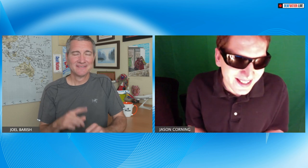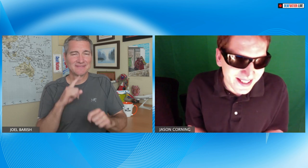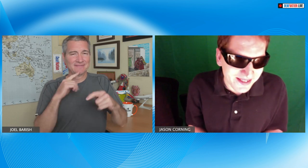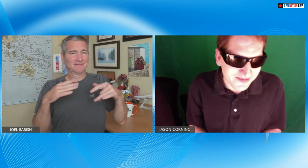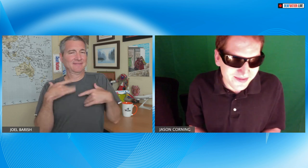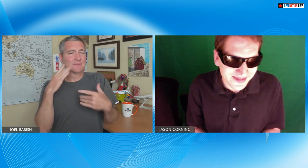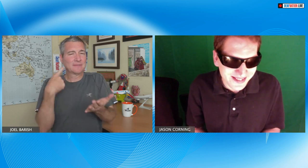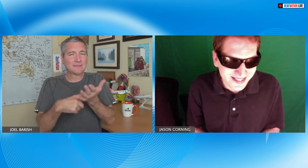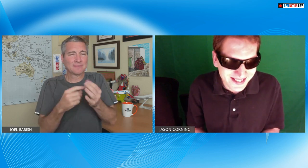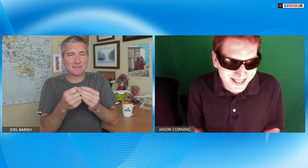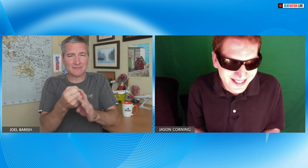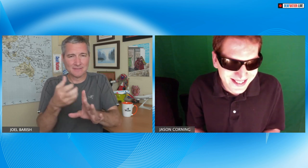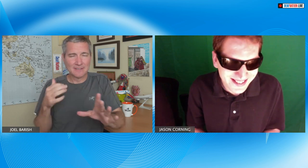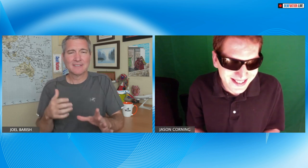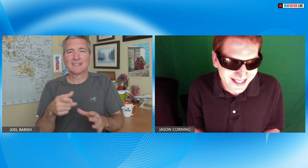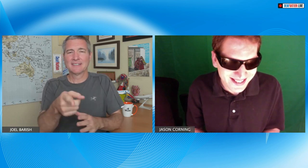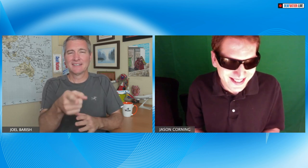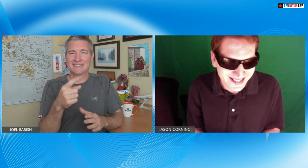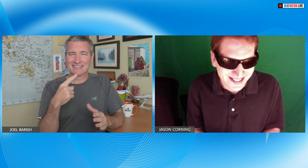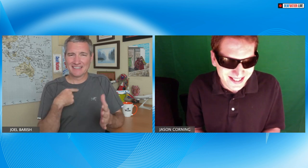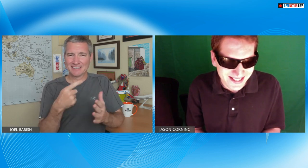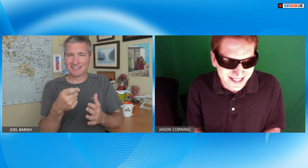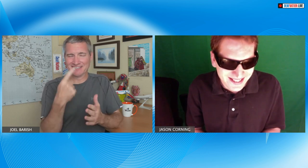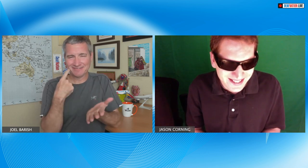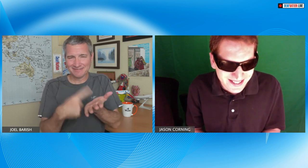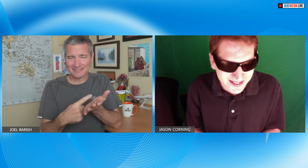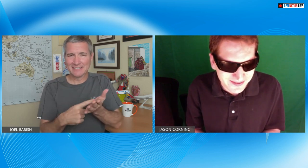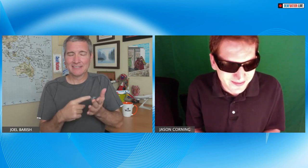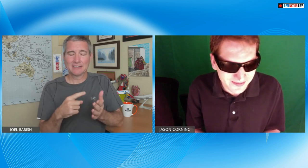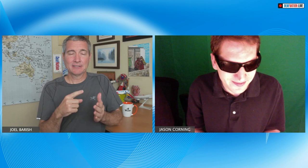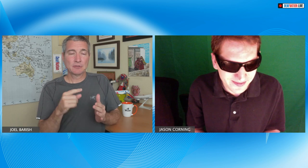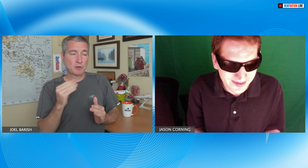I'm excited, we will discuss more